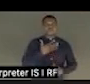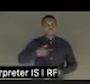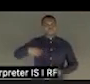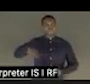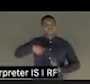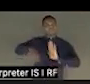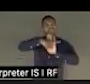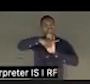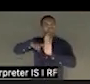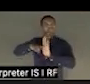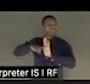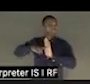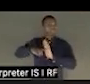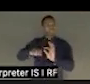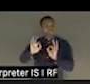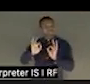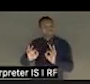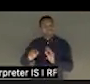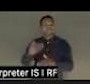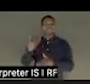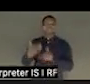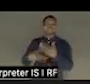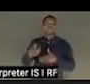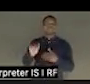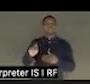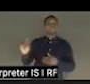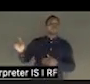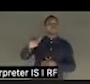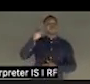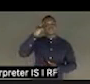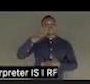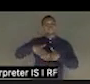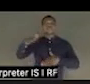If it's a service that every citizen is entitled to then the public sector needs